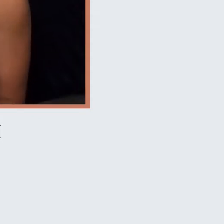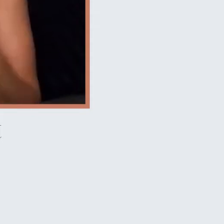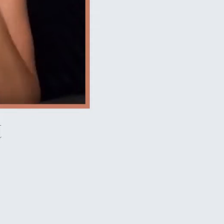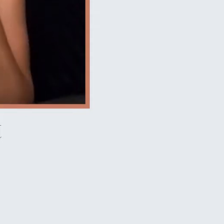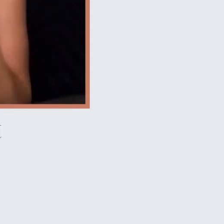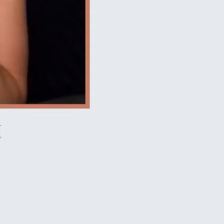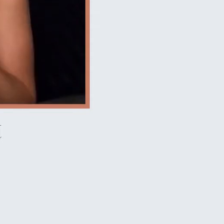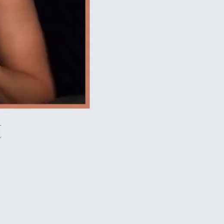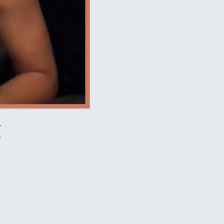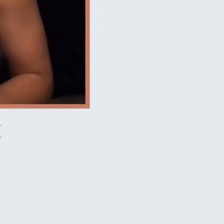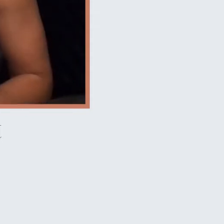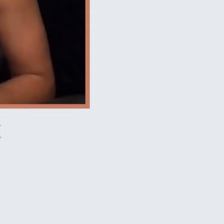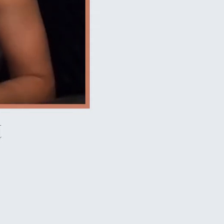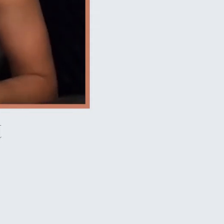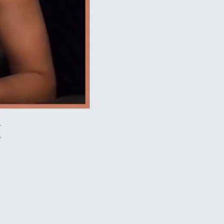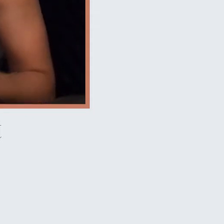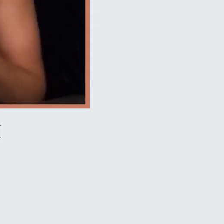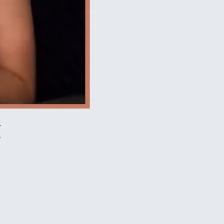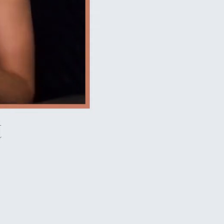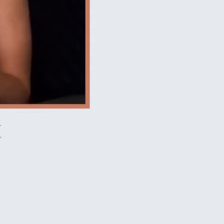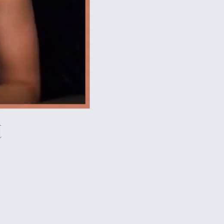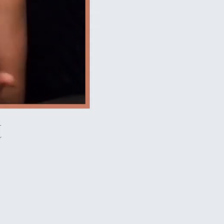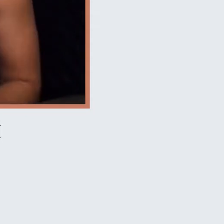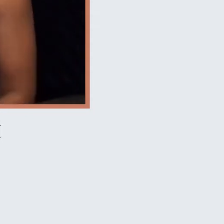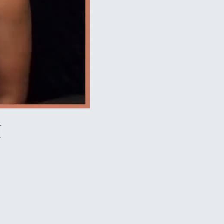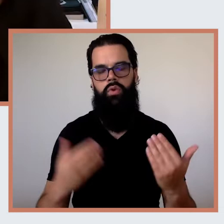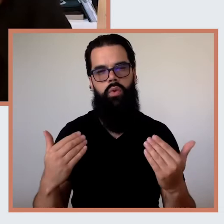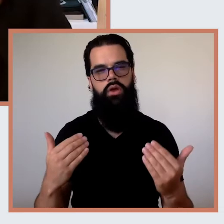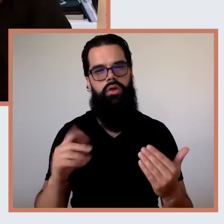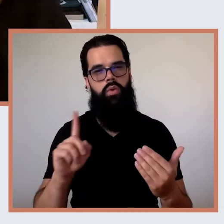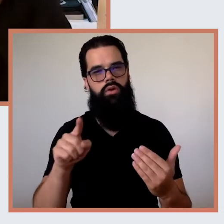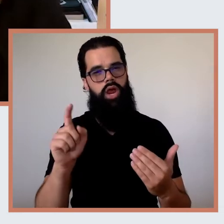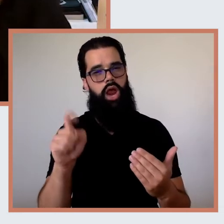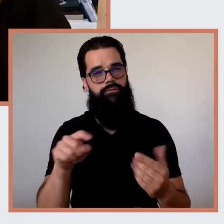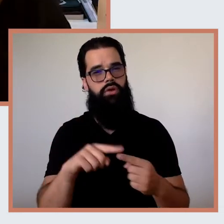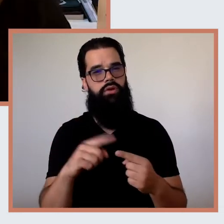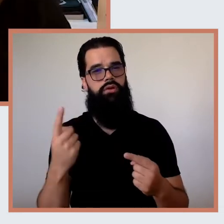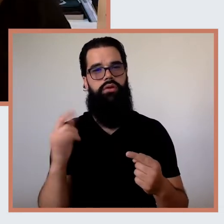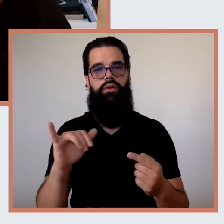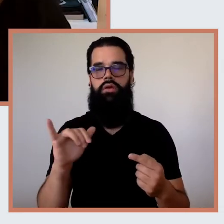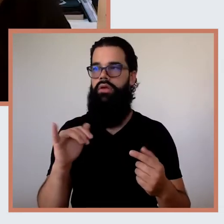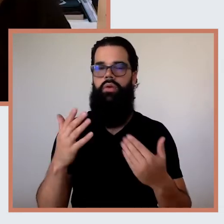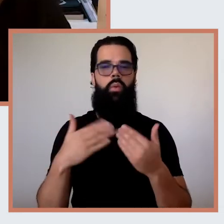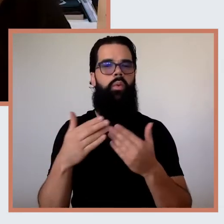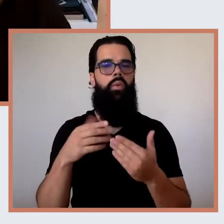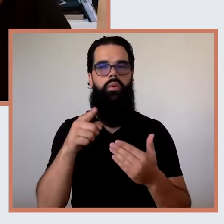And it makes it tough as an actress to figure out what they want too. Well, that's where you have to have